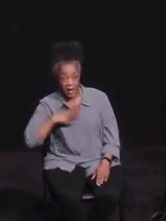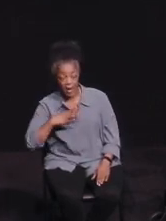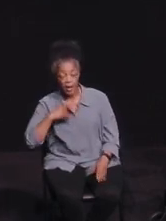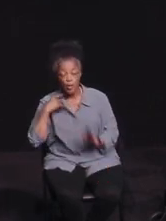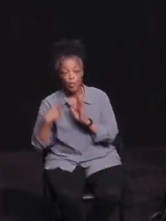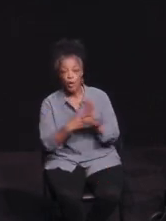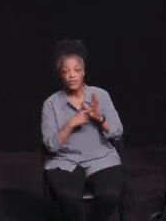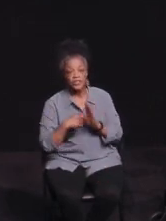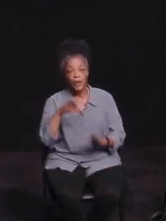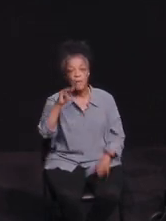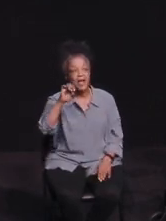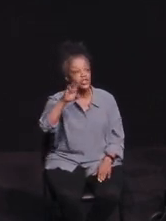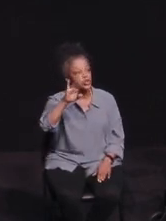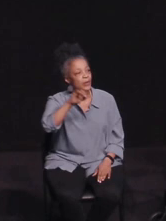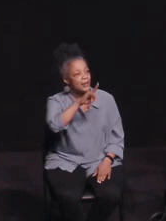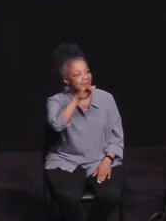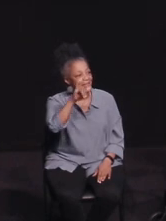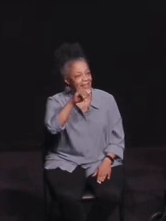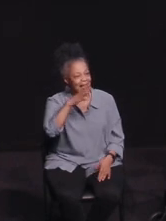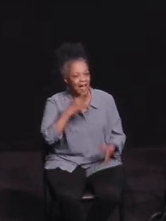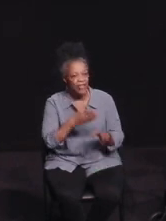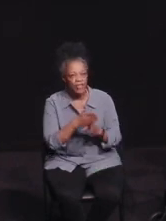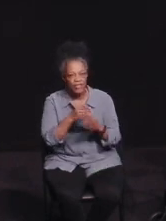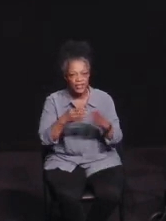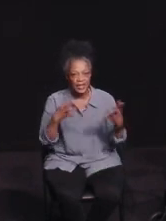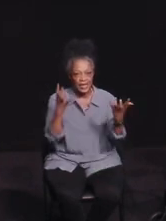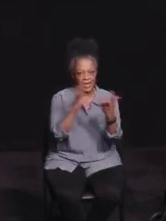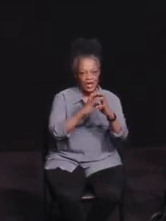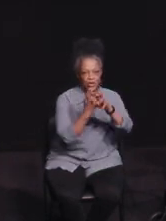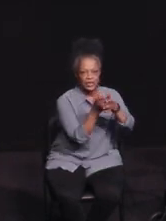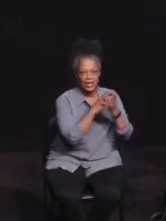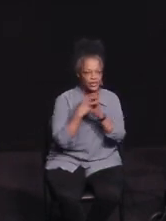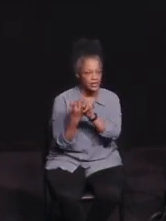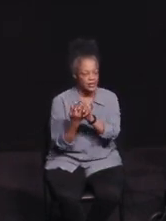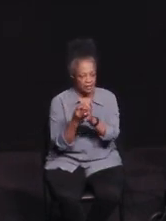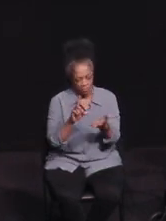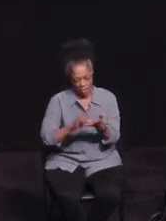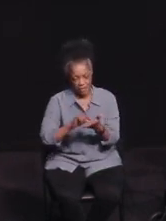the Intersections" that was published in 2022, and I asked